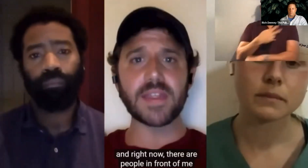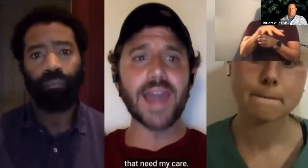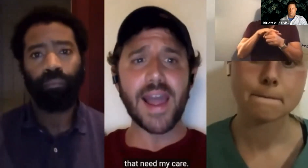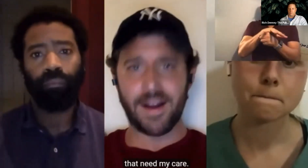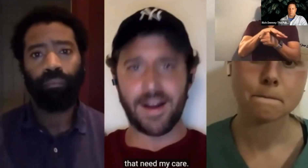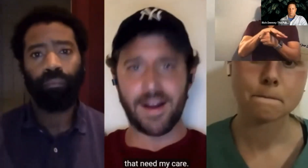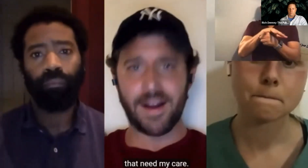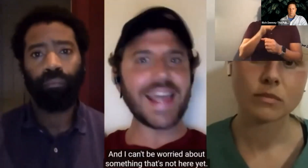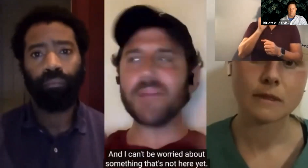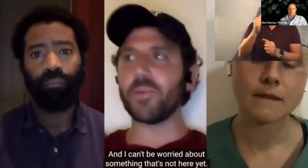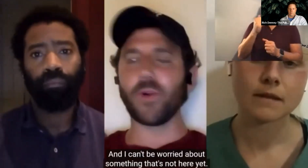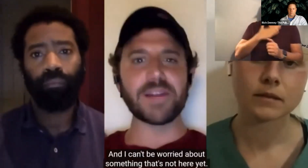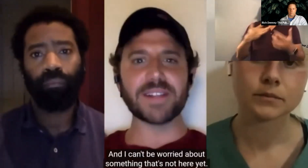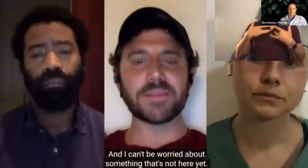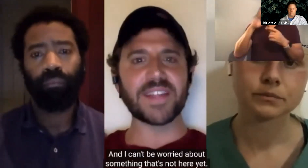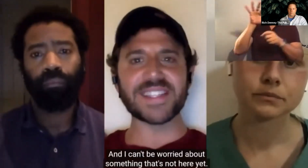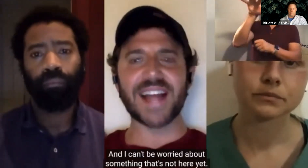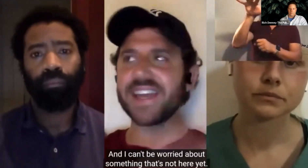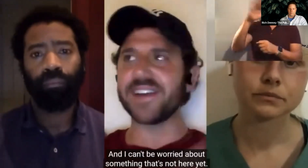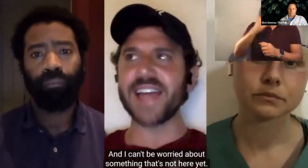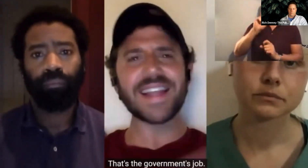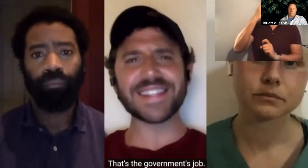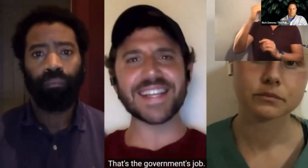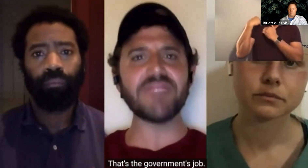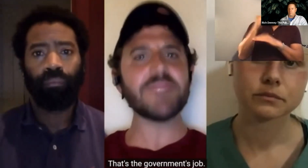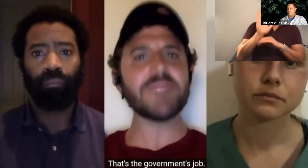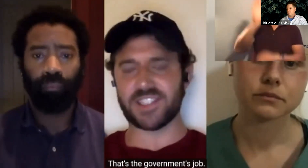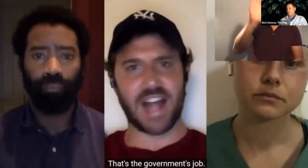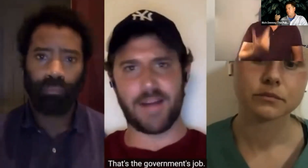my care. And I can't be worried about something that's not here yet. That's the government's job.